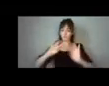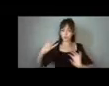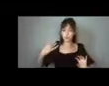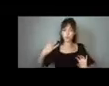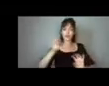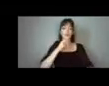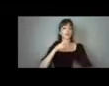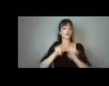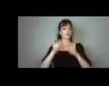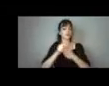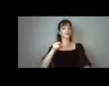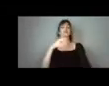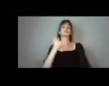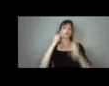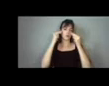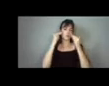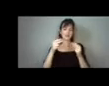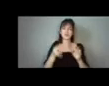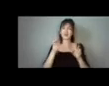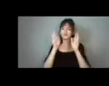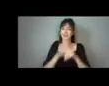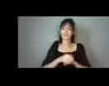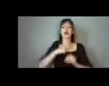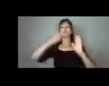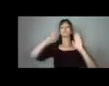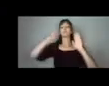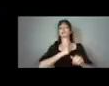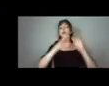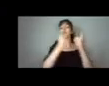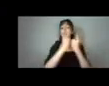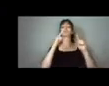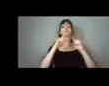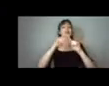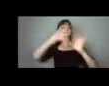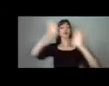get this right. I as Minister, my department and the government as a Sheola are committed